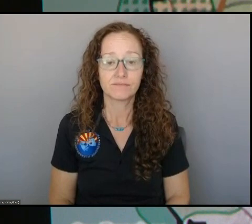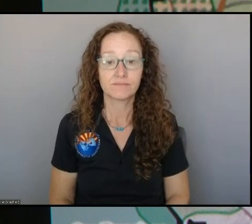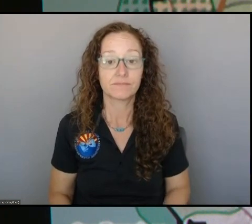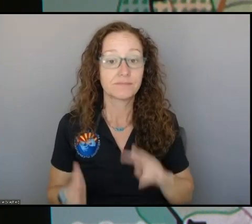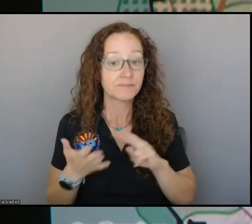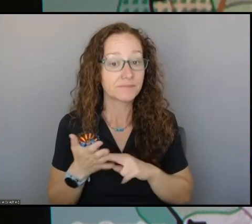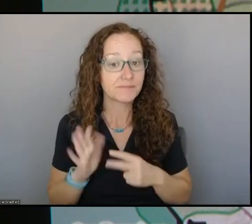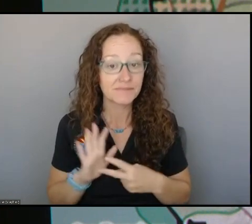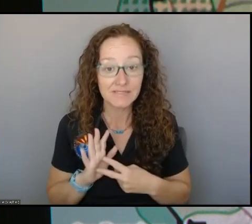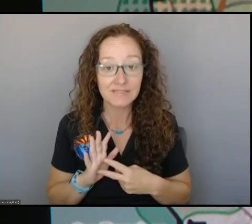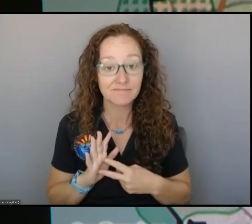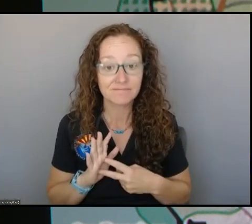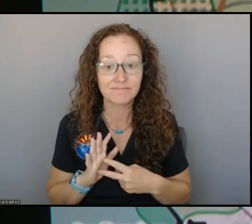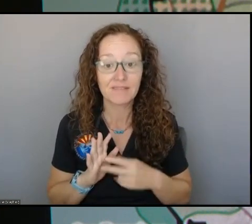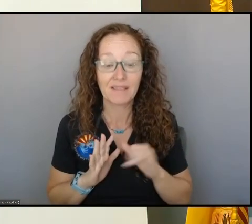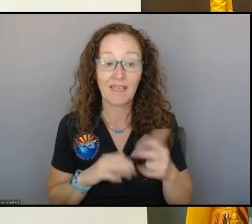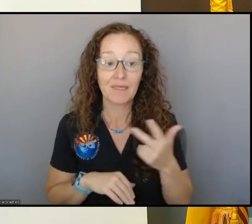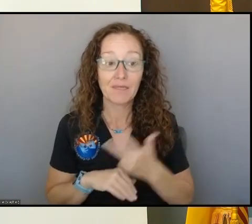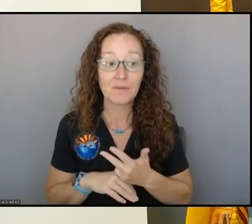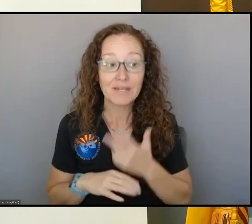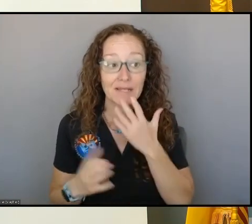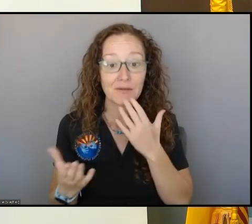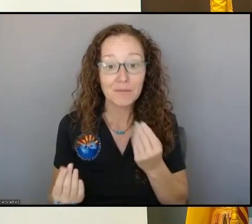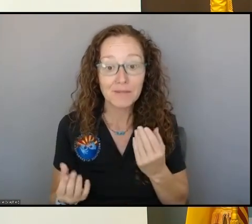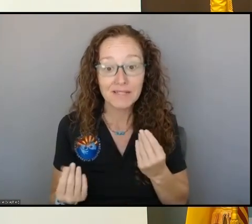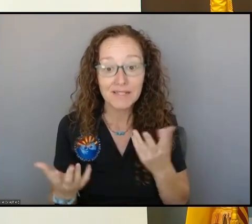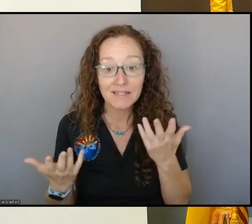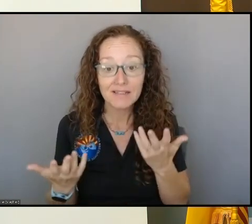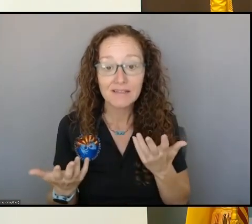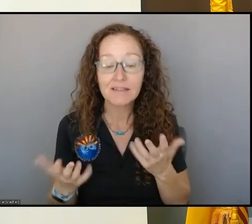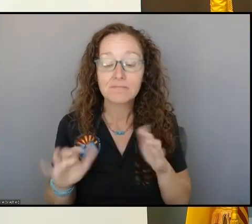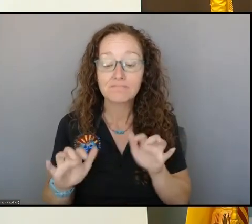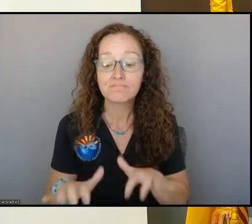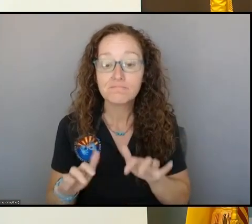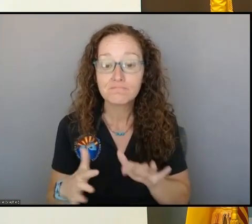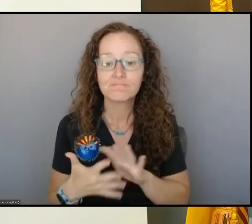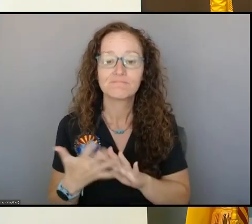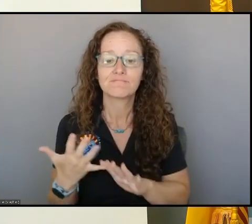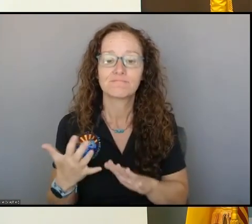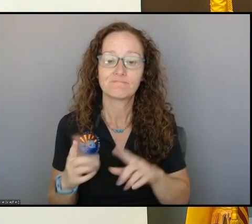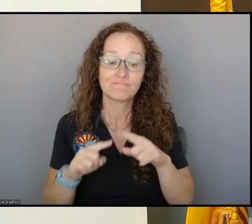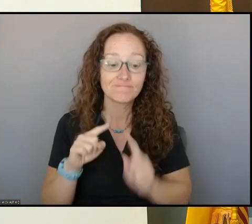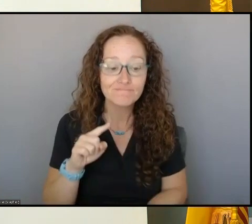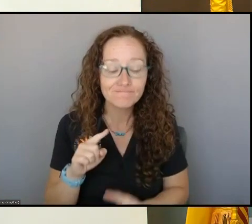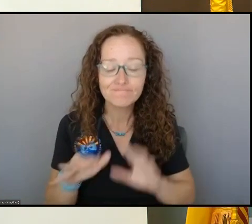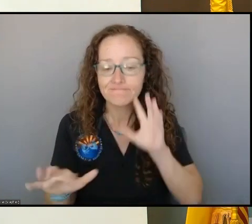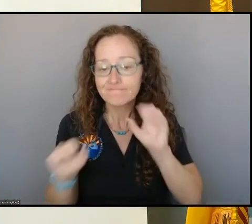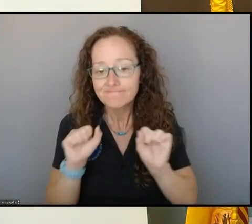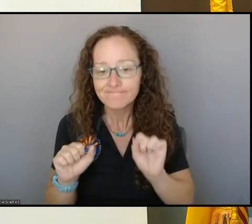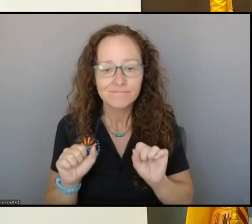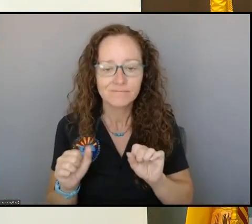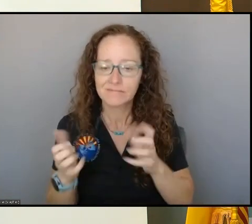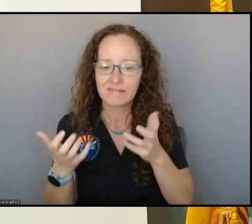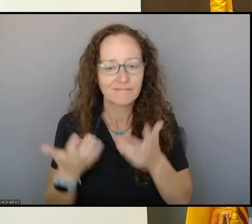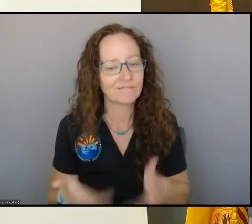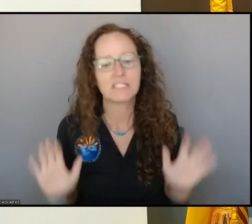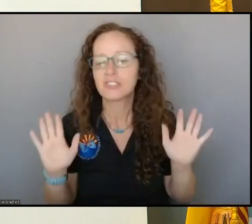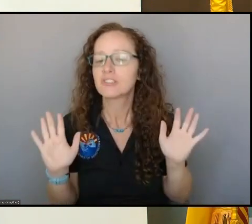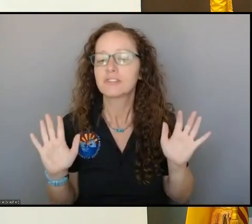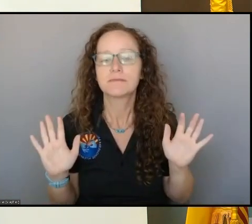done with that three-day period of showers, thunderstorms, and elevated relative humidity. So, let's go on to the next slide